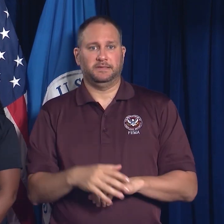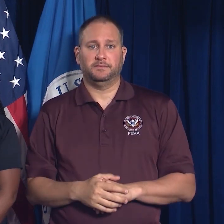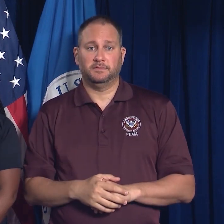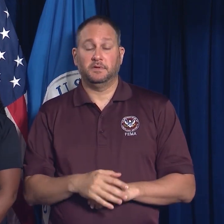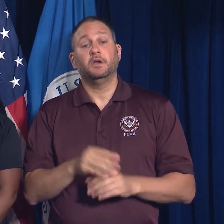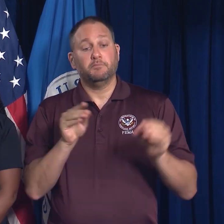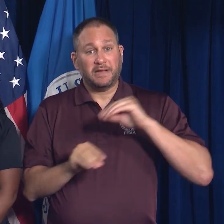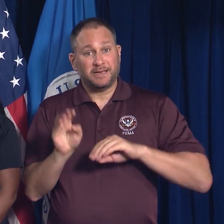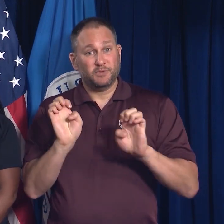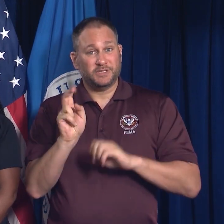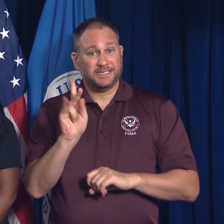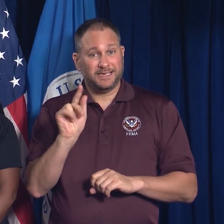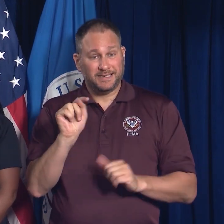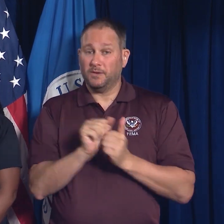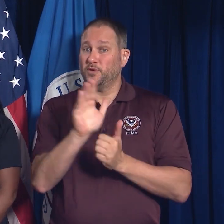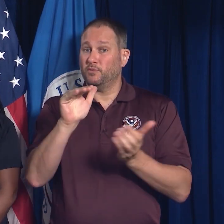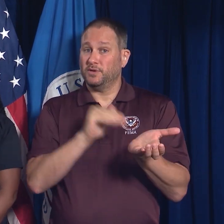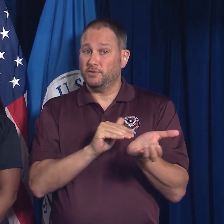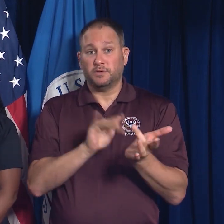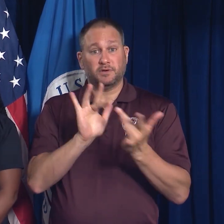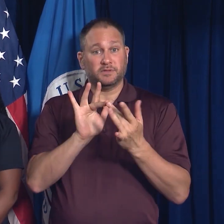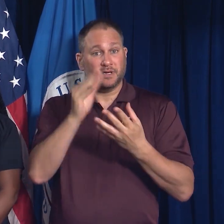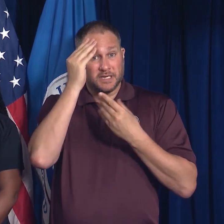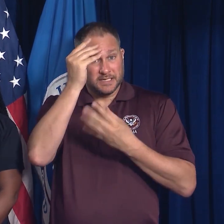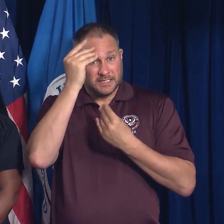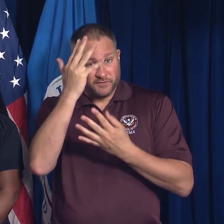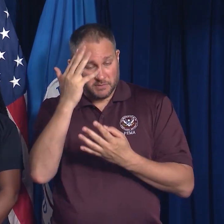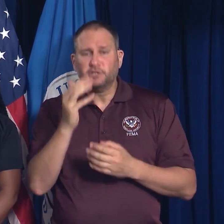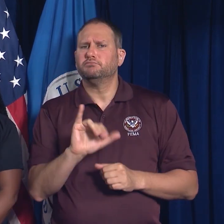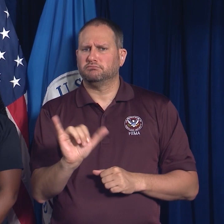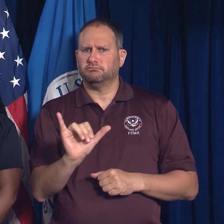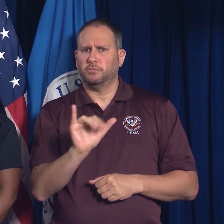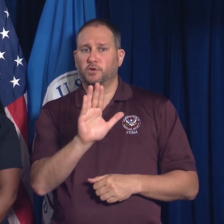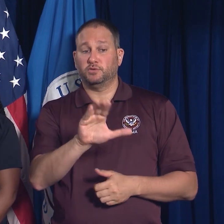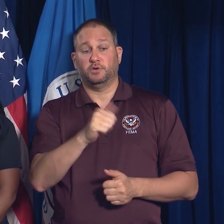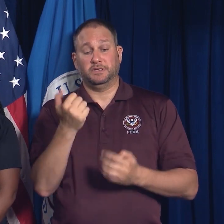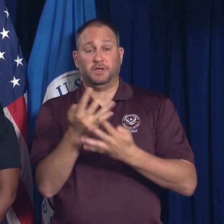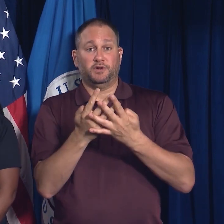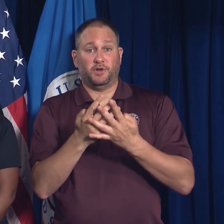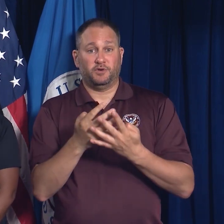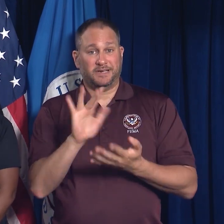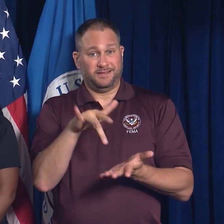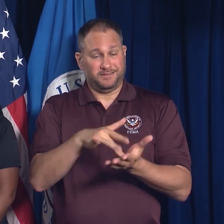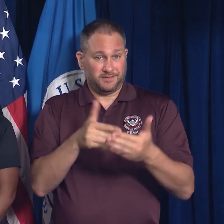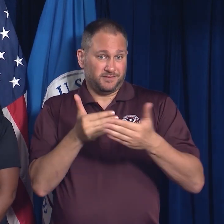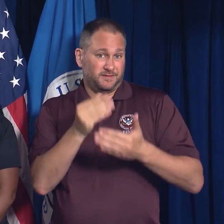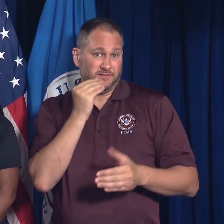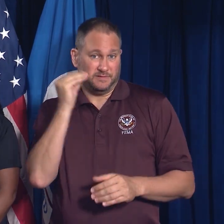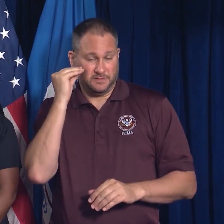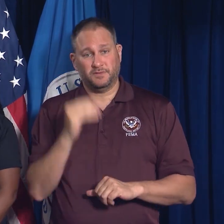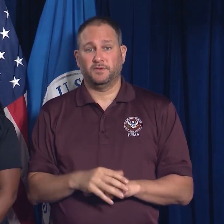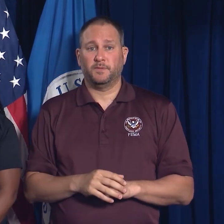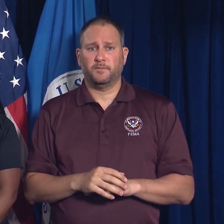Pack an emergency kit with your doctor’s contact information, as well as that of another dialysis center near you.